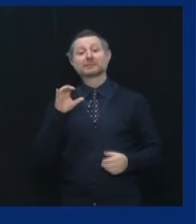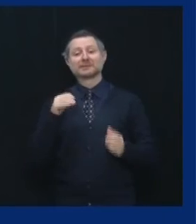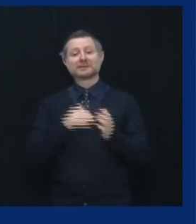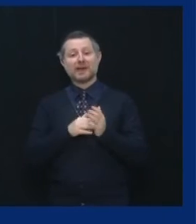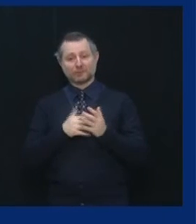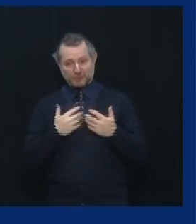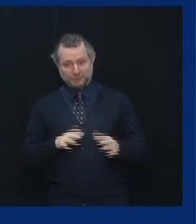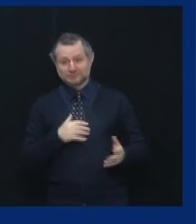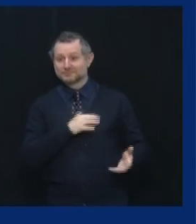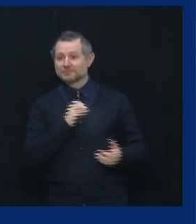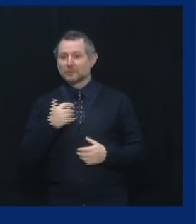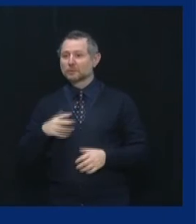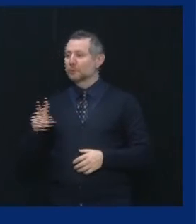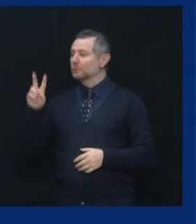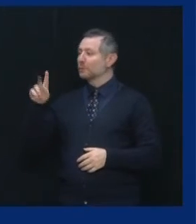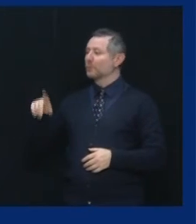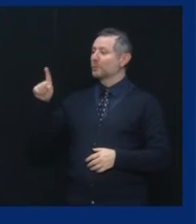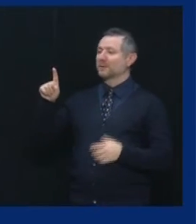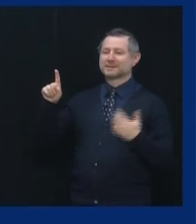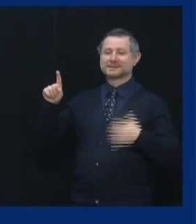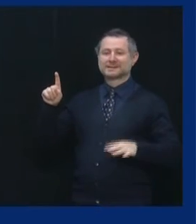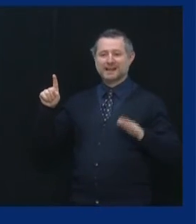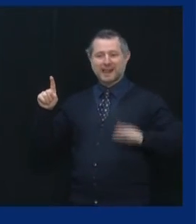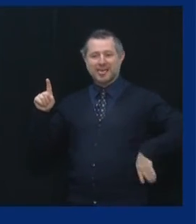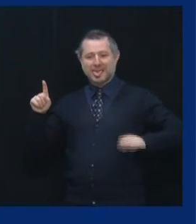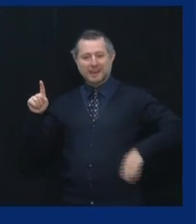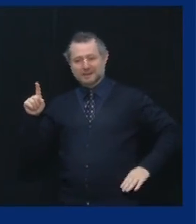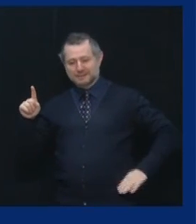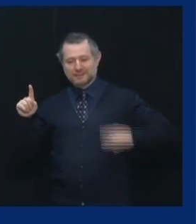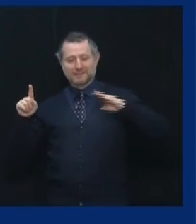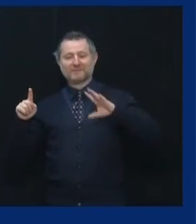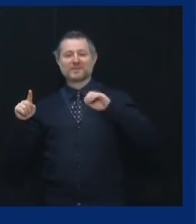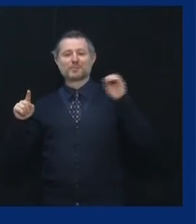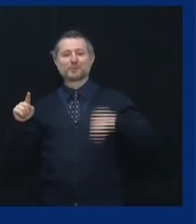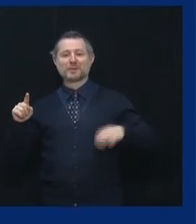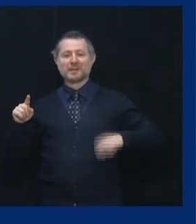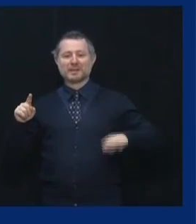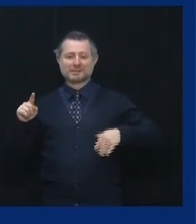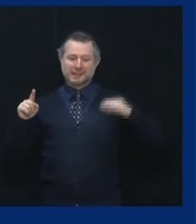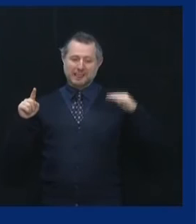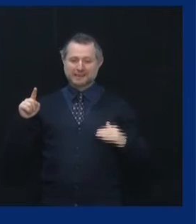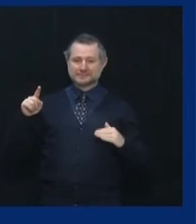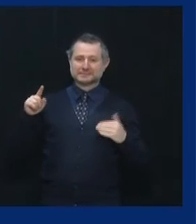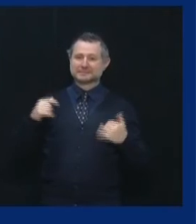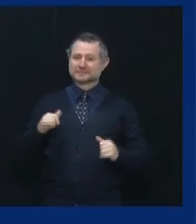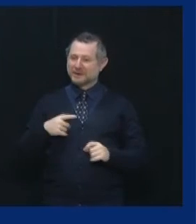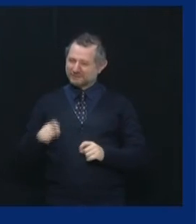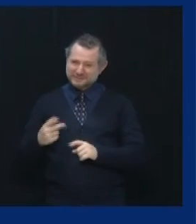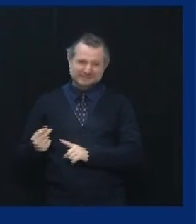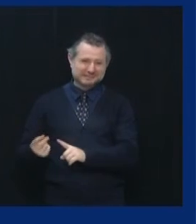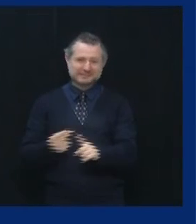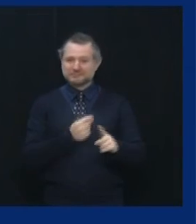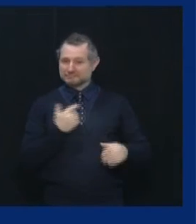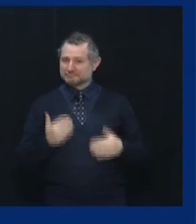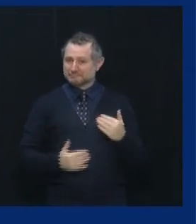STAFF. WE STILL DIDN'T HAVE ENOUGH.